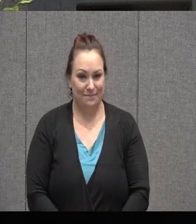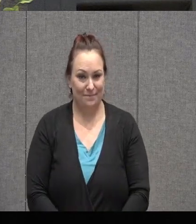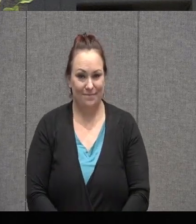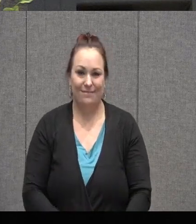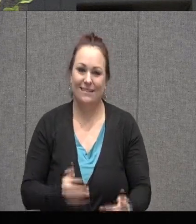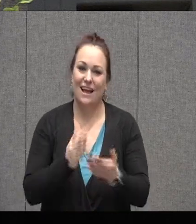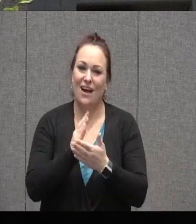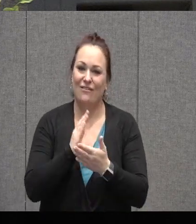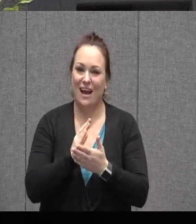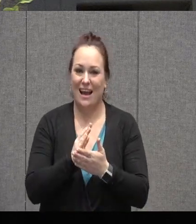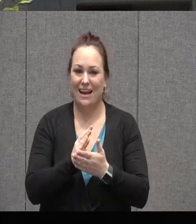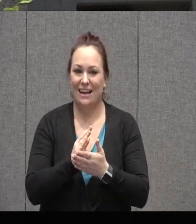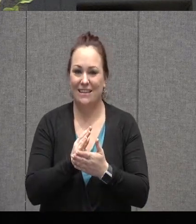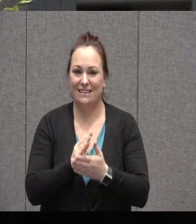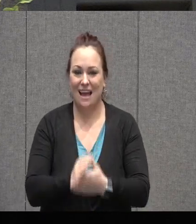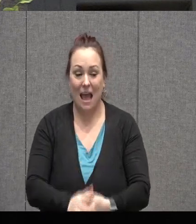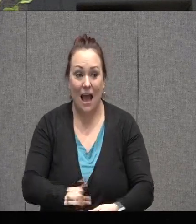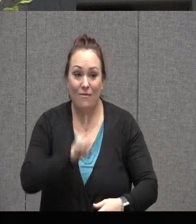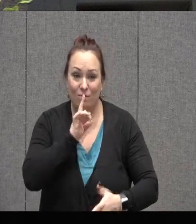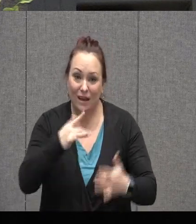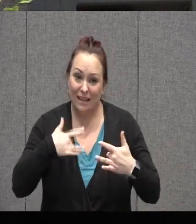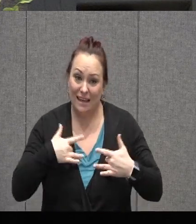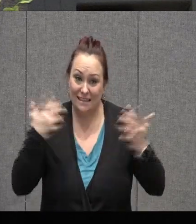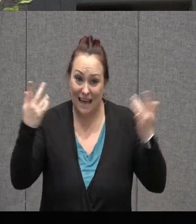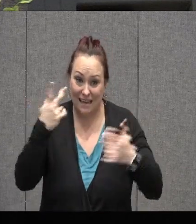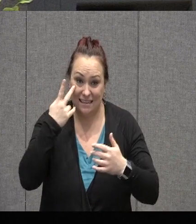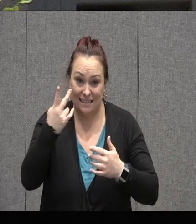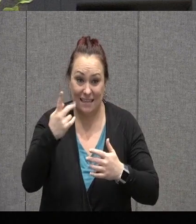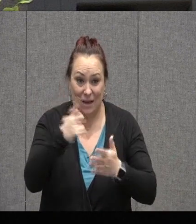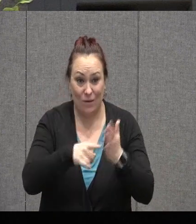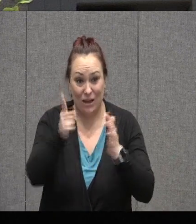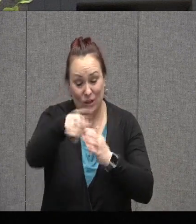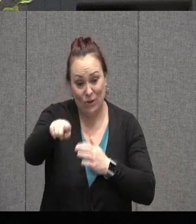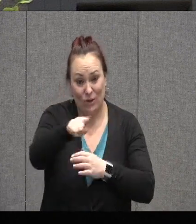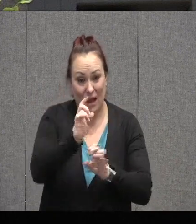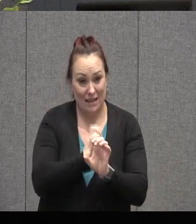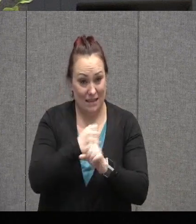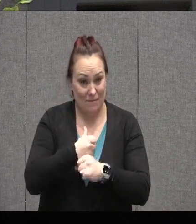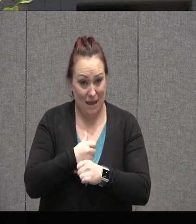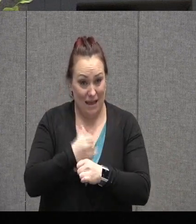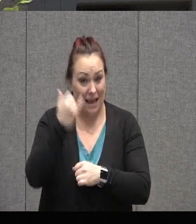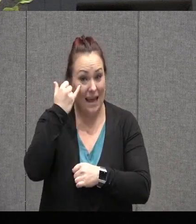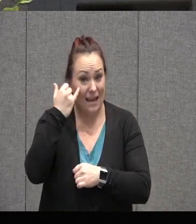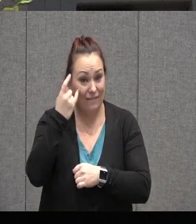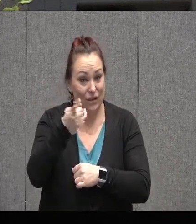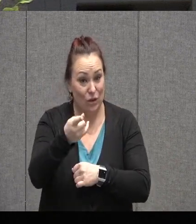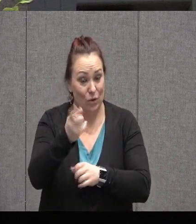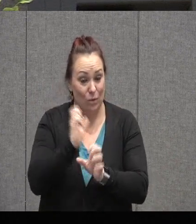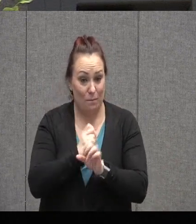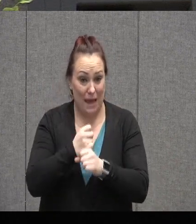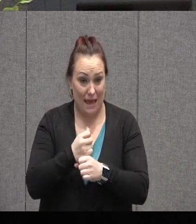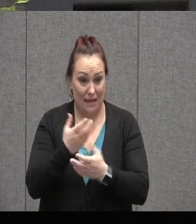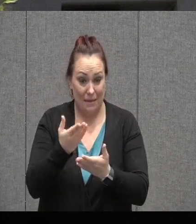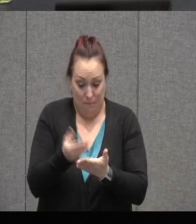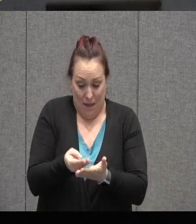All right! So, I'm super excited to see what you can create. If you do create a piece of currency,